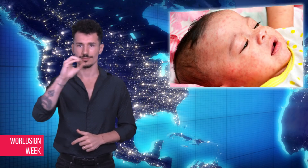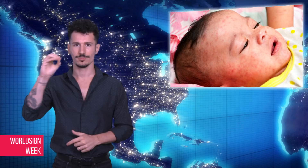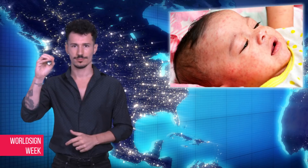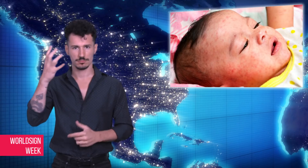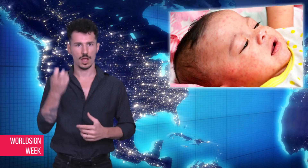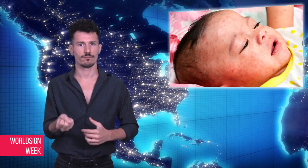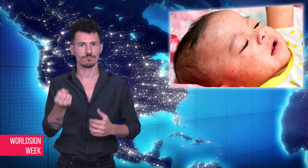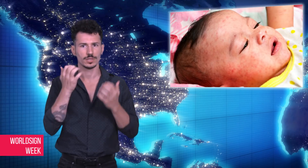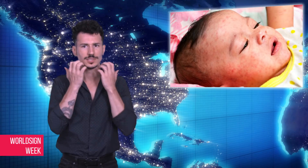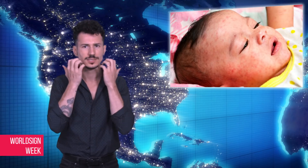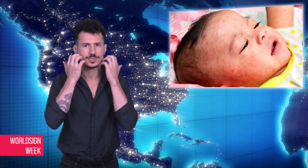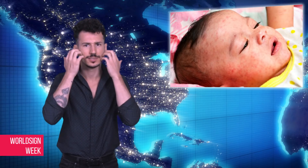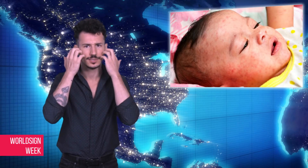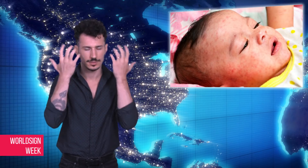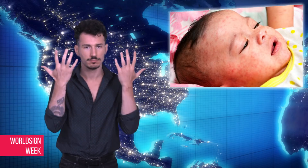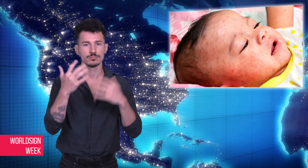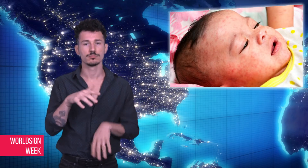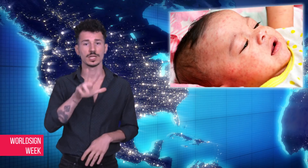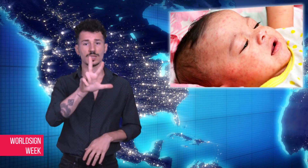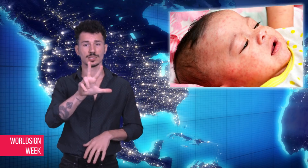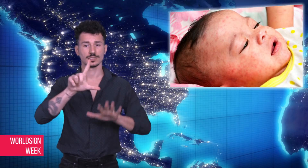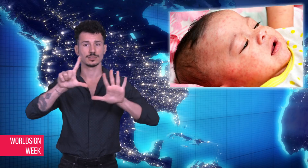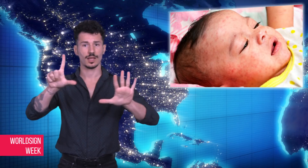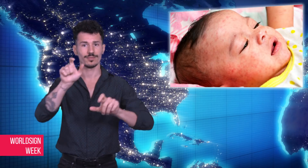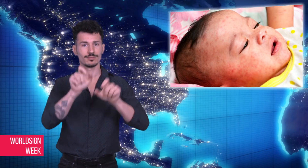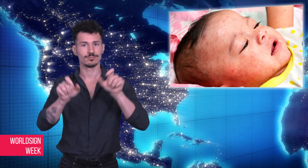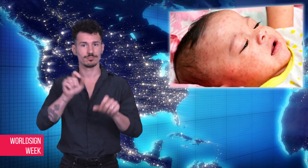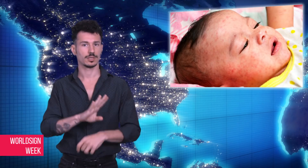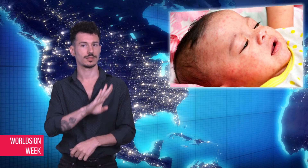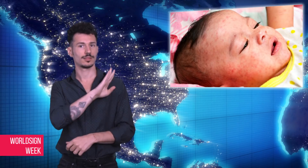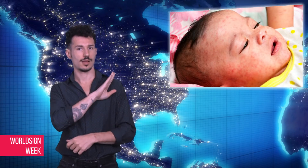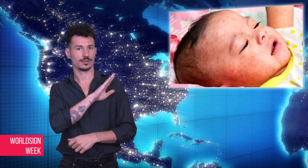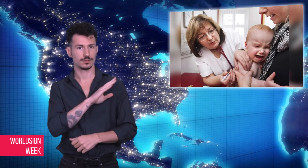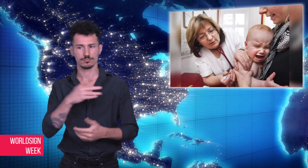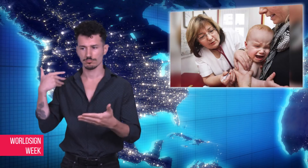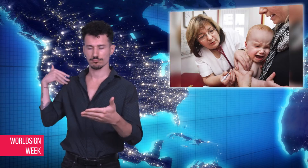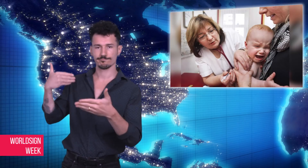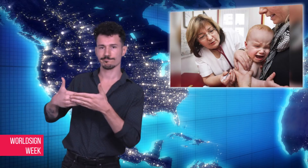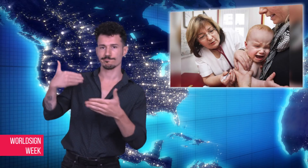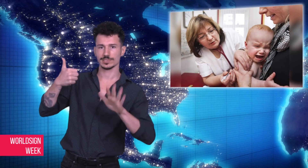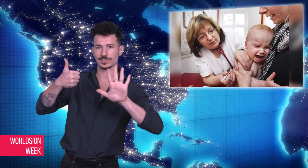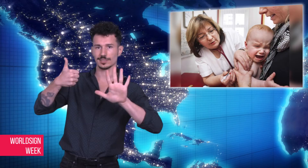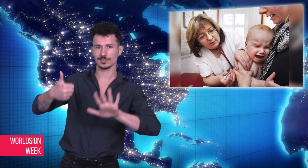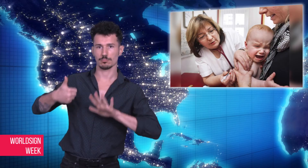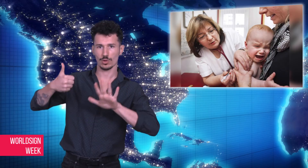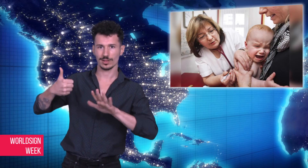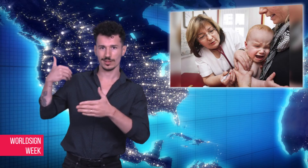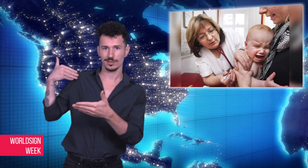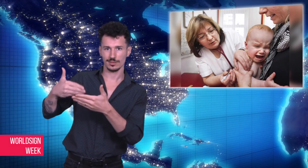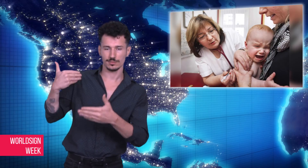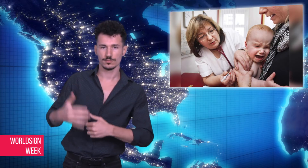documented in the first six months this year, with 37 people dead from